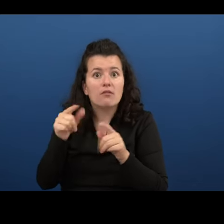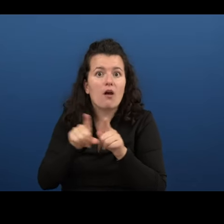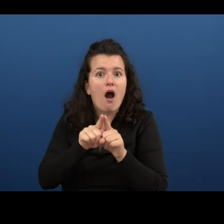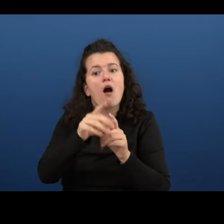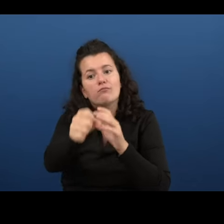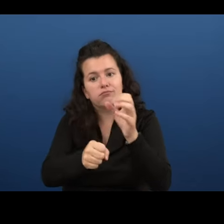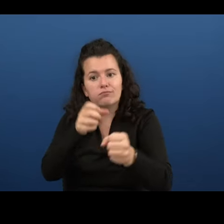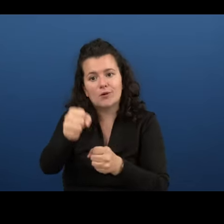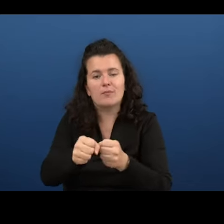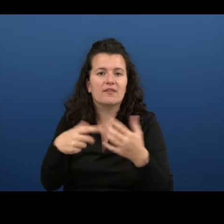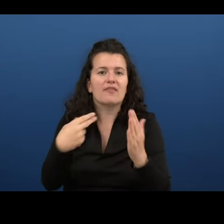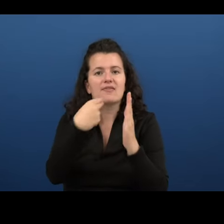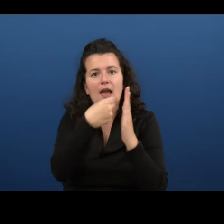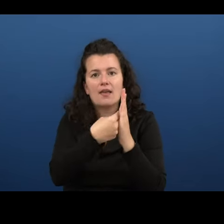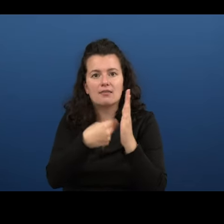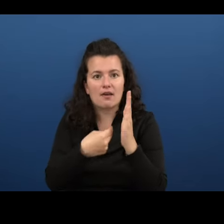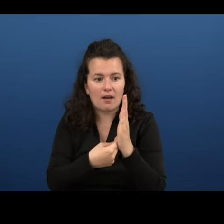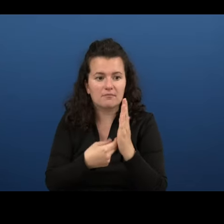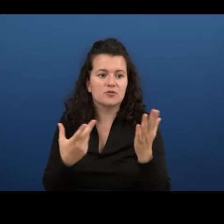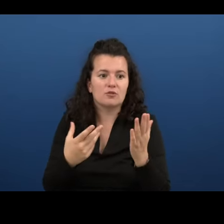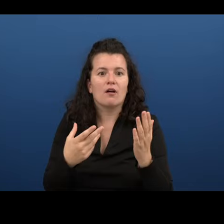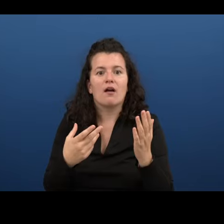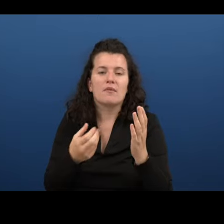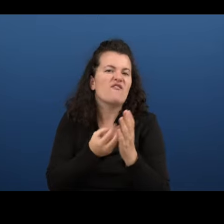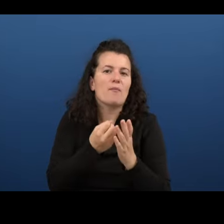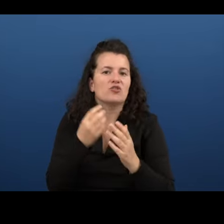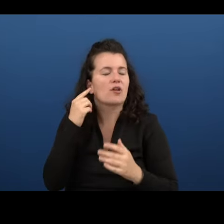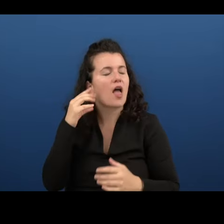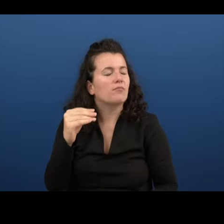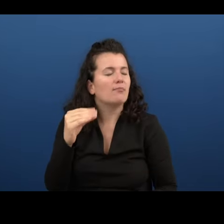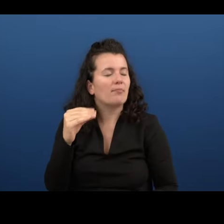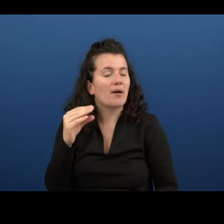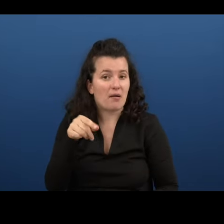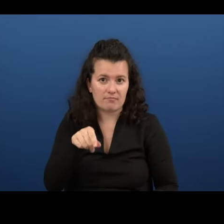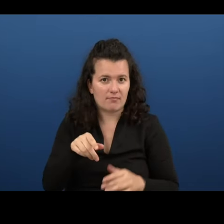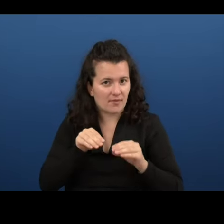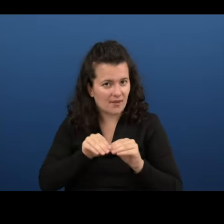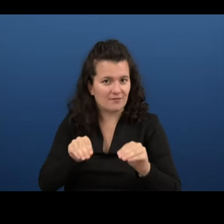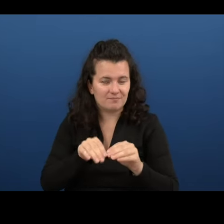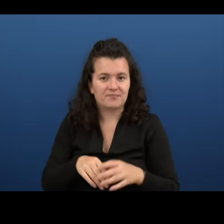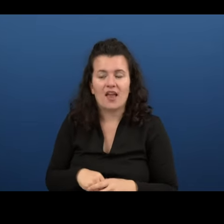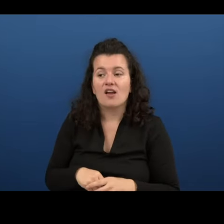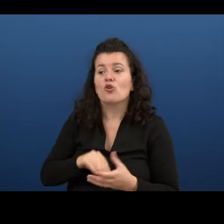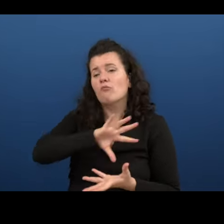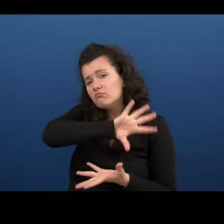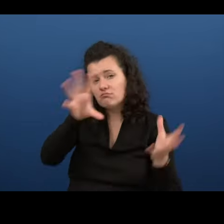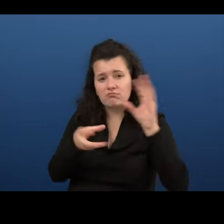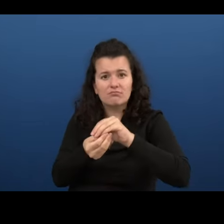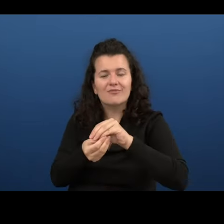highlighted by Neil, is that attitude and education is critical, as well as the support